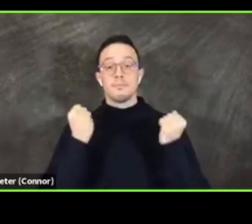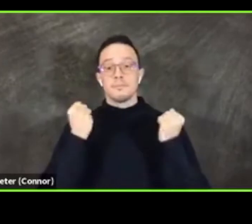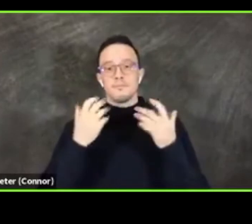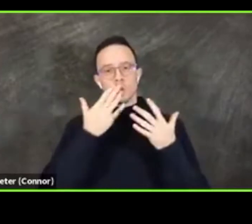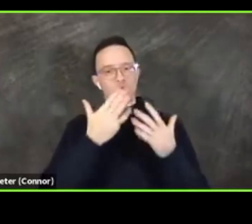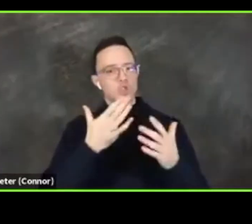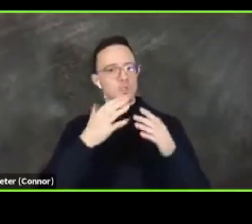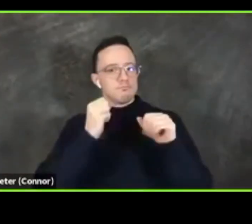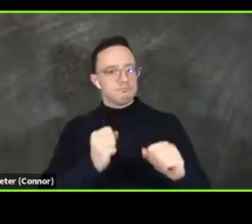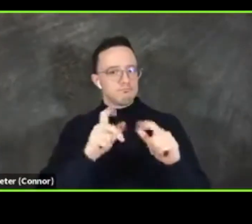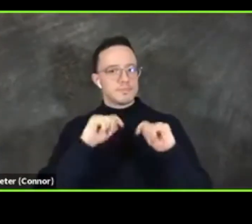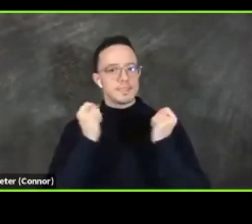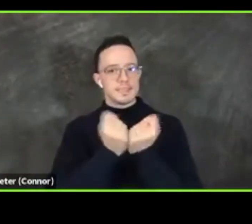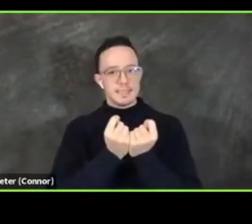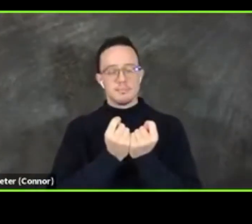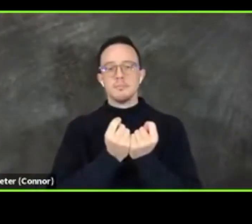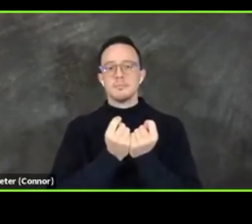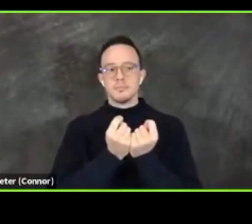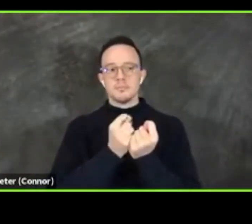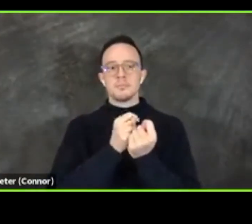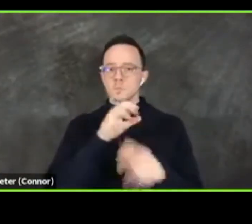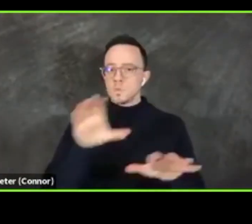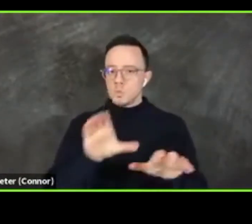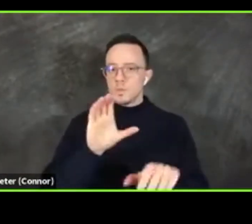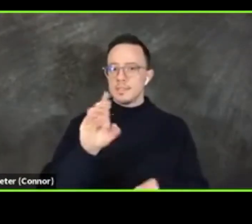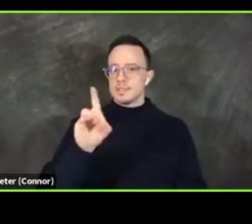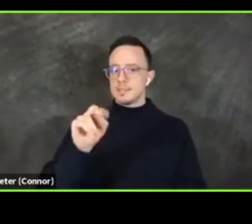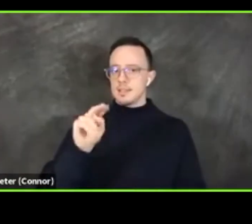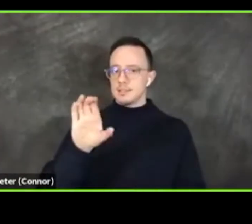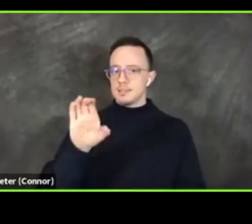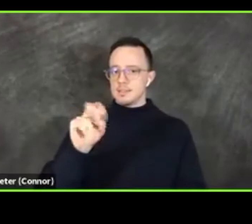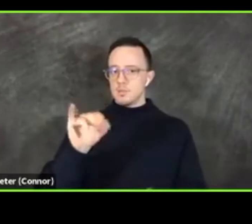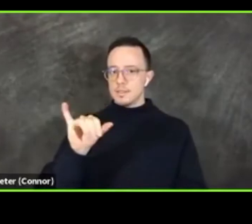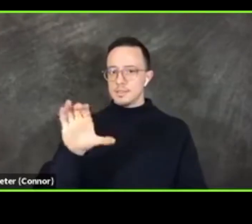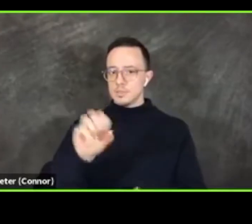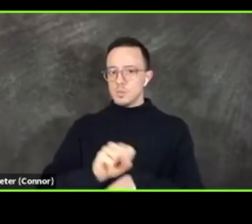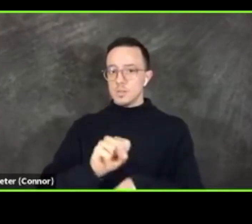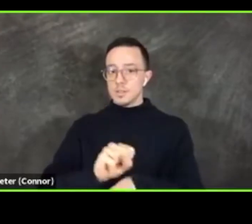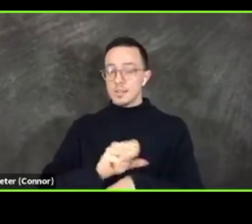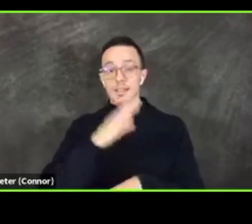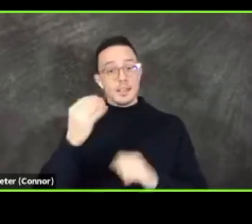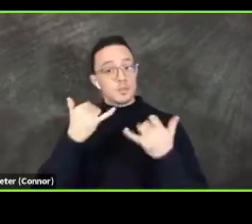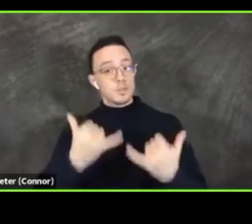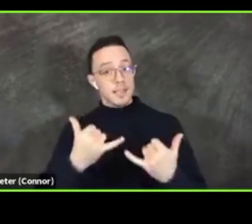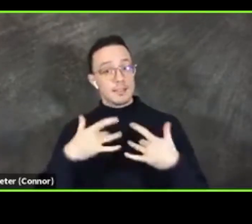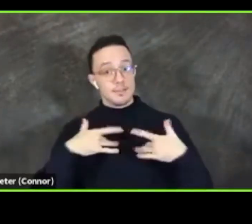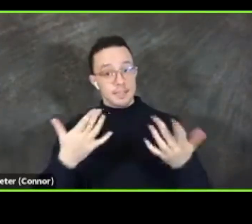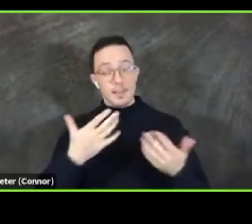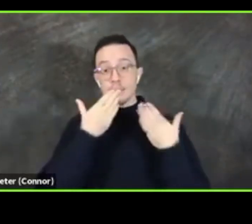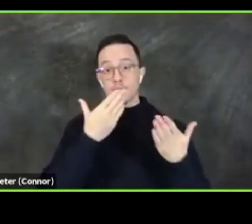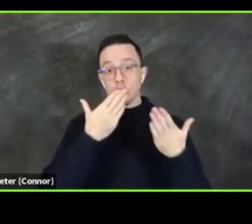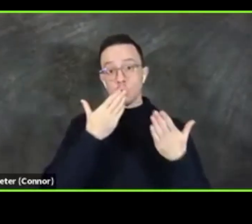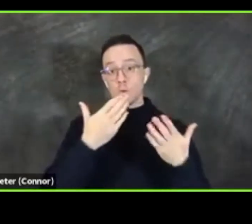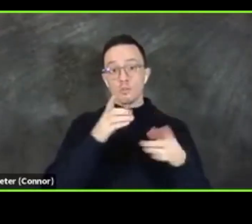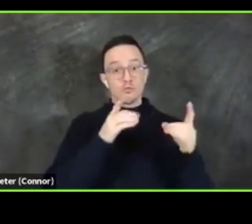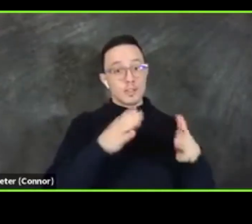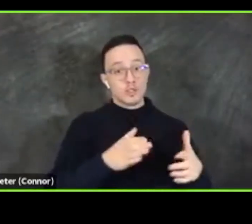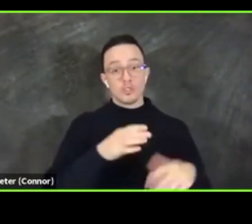OF DANCE/NYC'S WORK AND TODAY'S EVENT. I THANK MY FELLOW DIRECTORS AND ADVISORS, AND ESPECIALLY